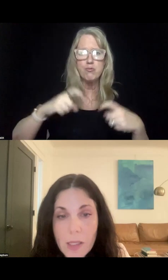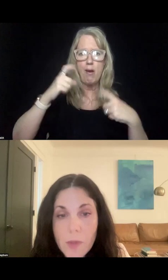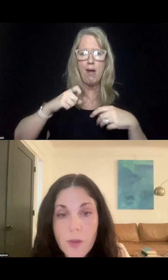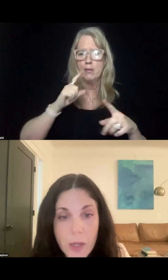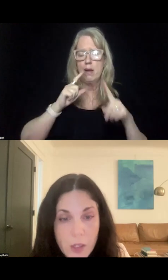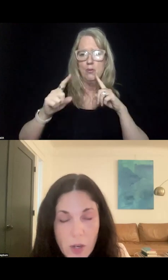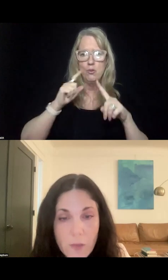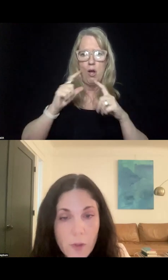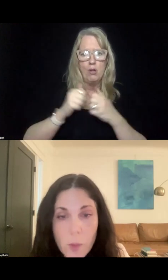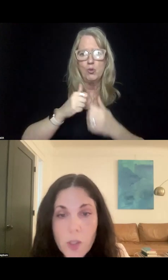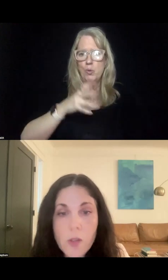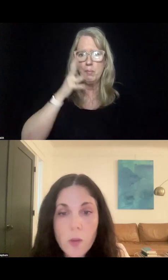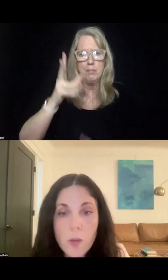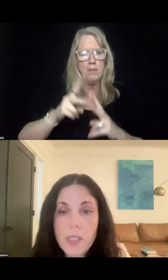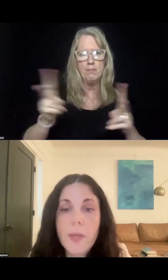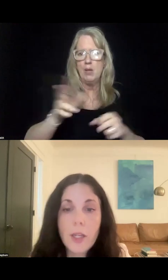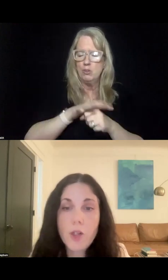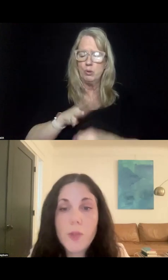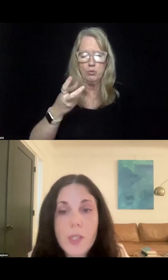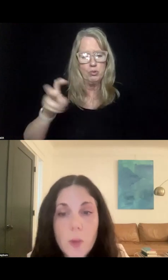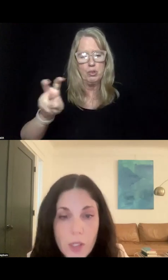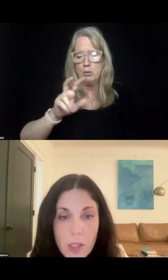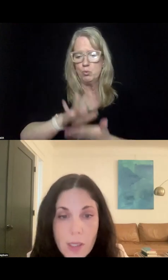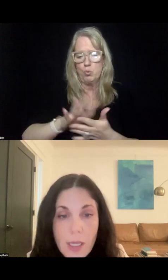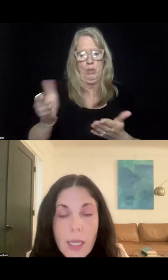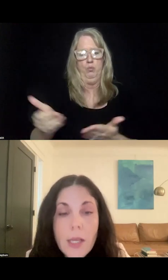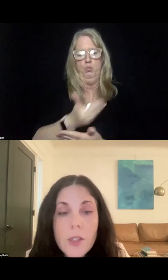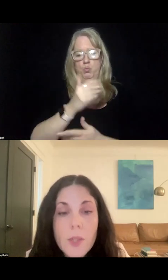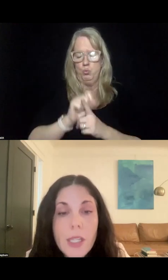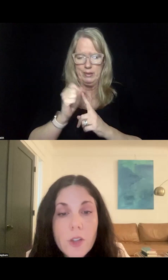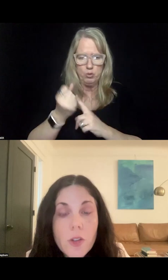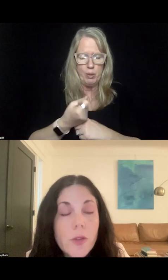IT WAS STRESSFUL TO BE IN A NEW SITUATION SO WHEN TEACHERS USE